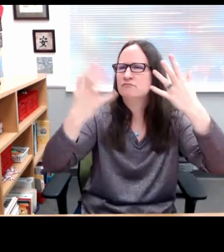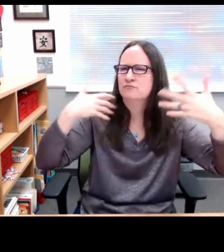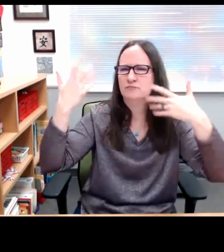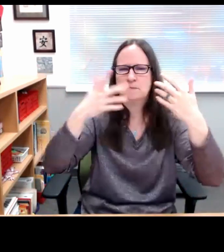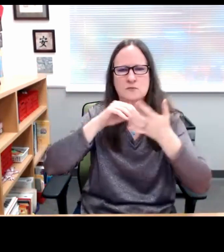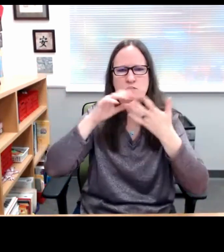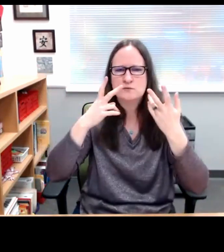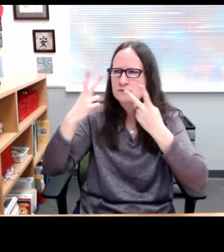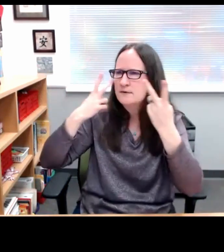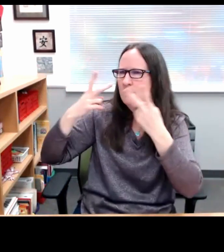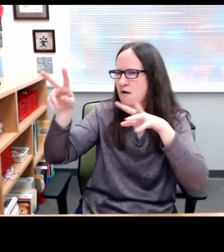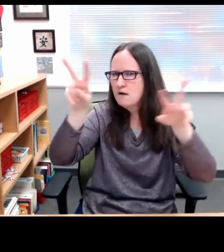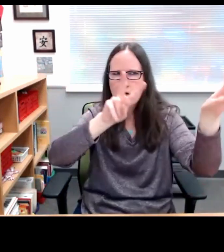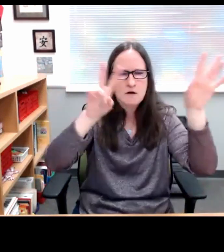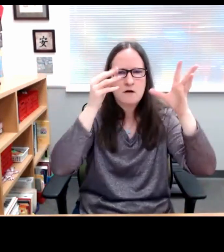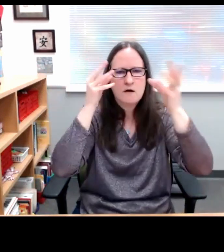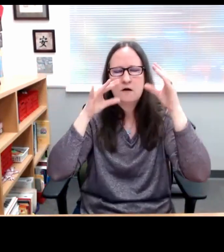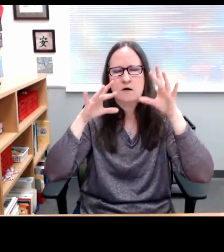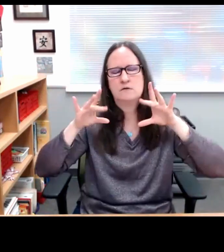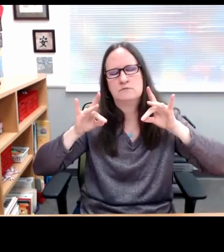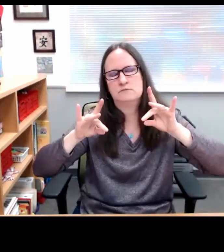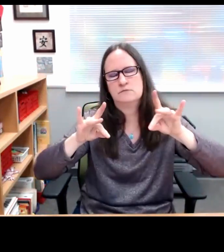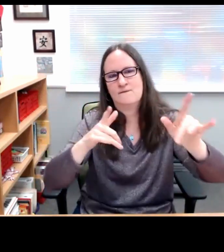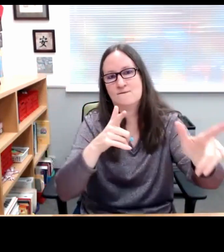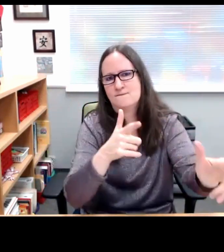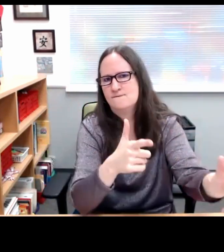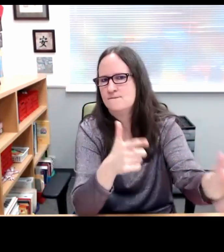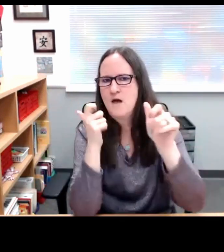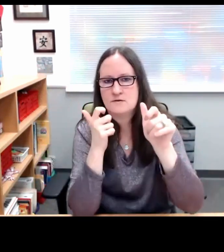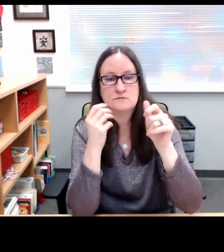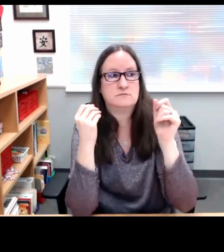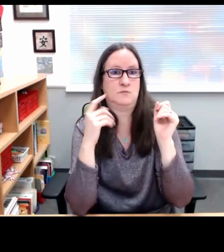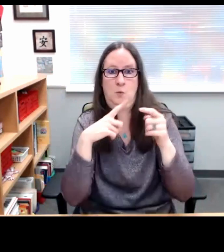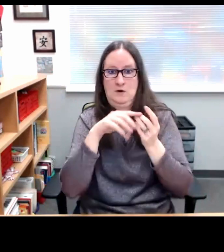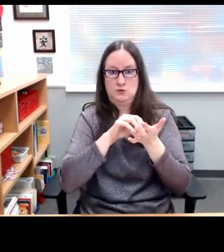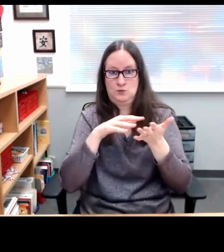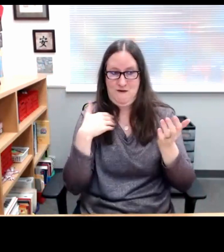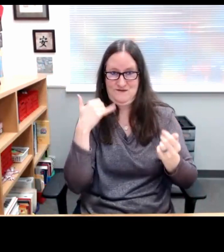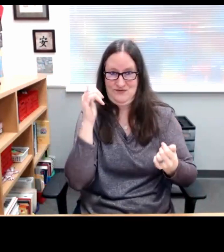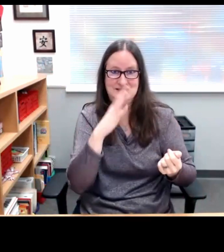language development and having that rich language everywhere in a visual fashion